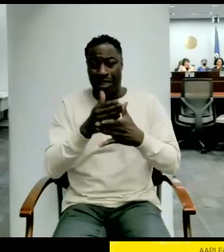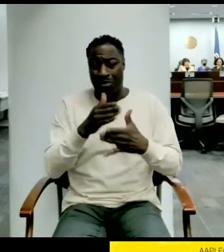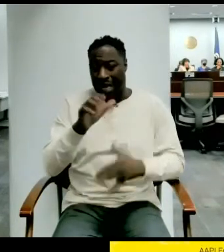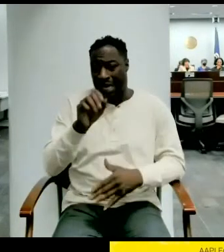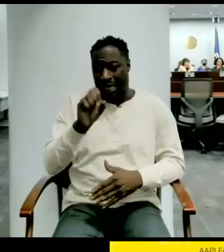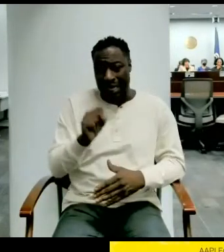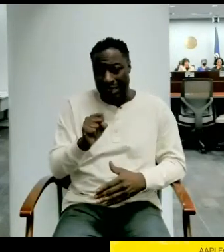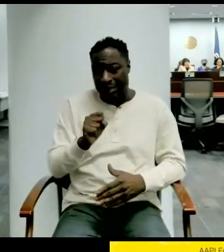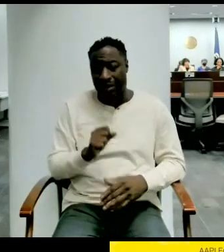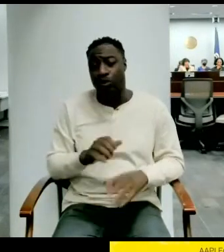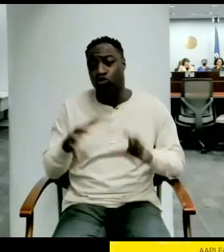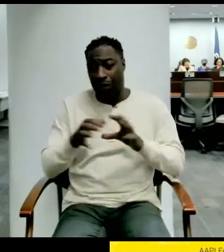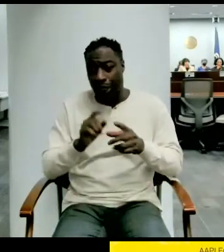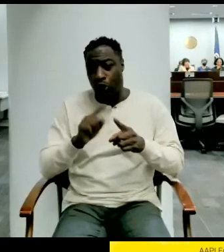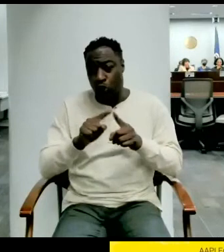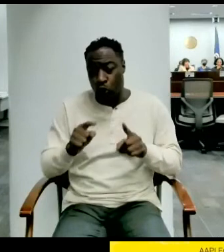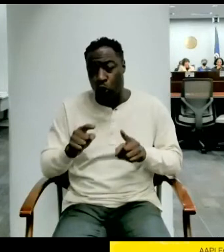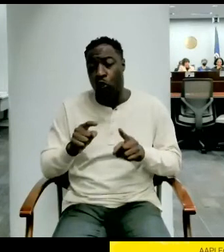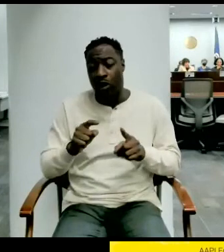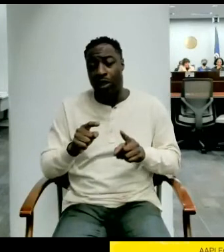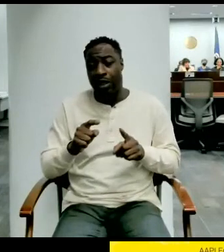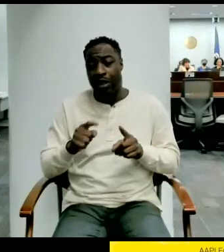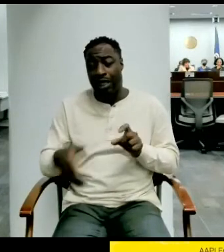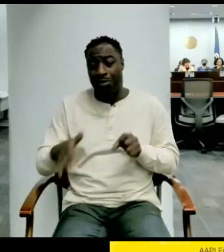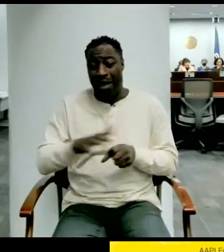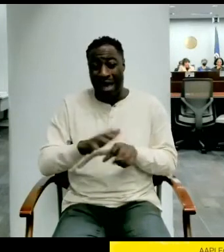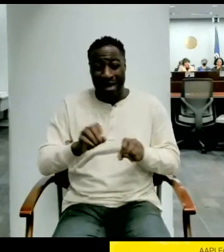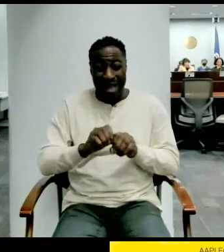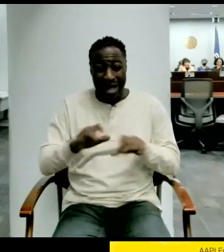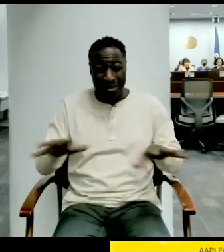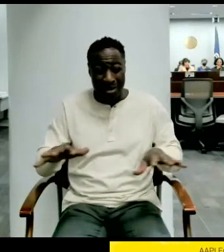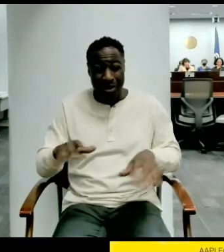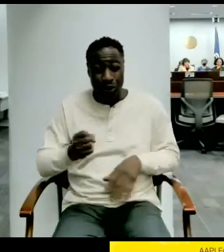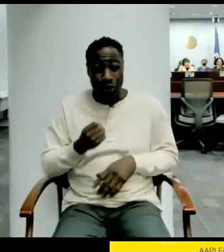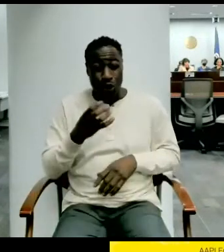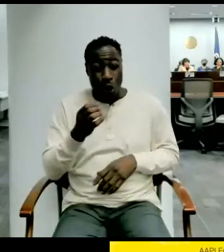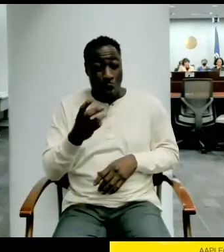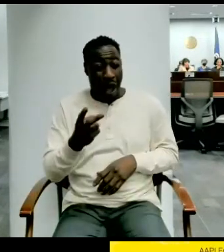pandemic. Um, so I'm just curious if you are seeing those actually turn into EEOC charges.